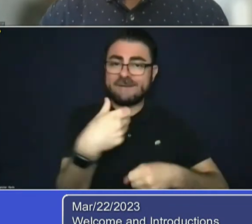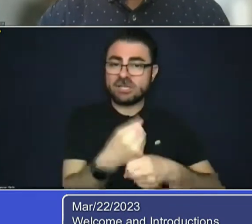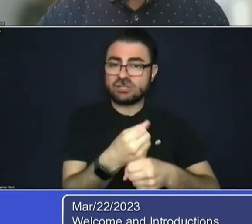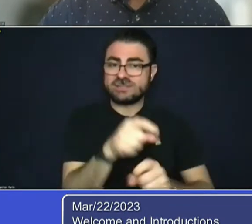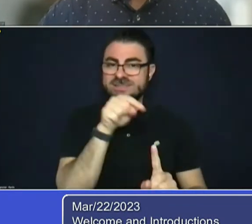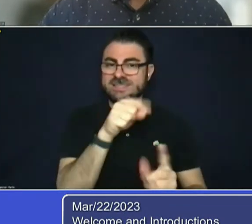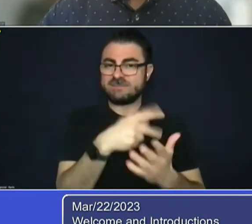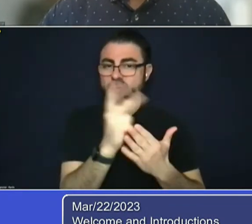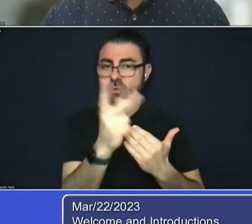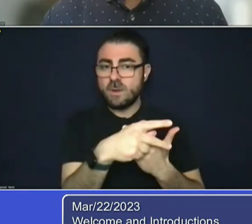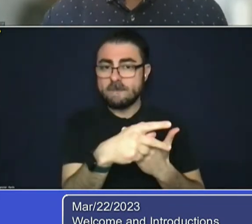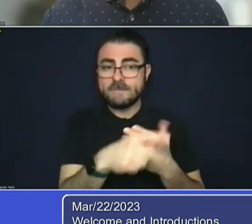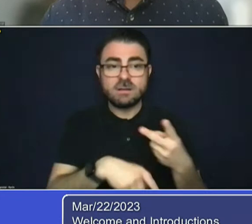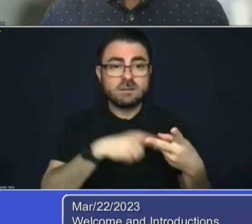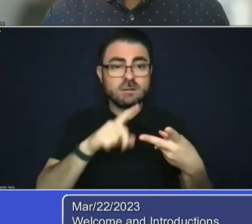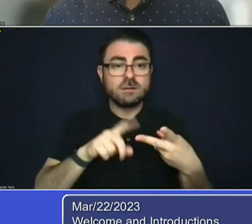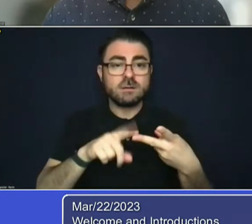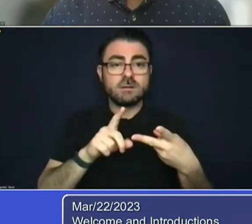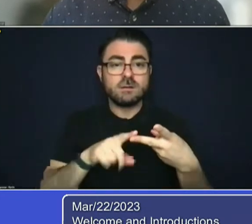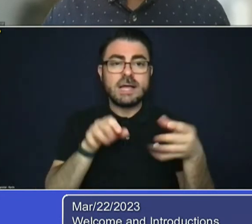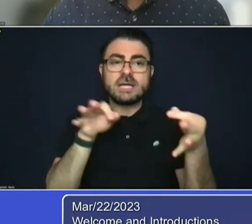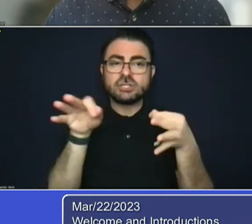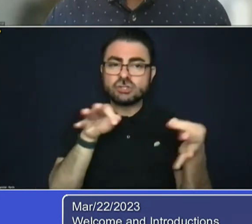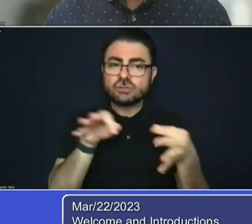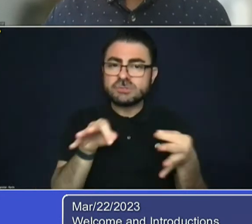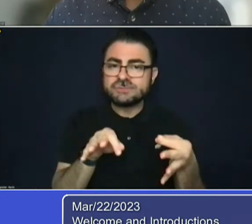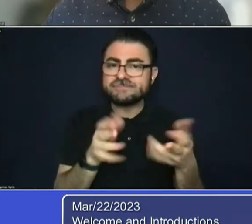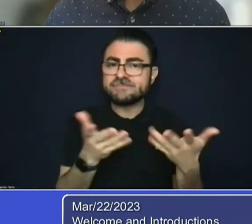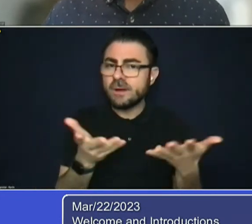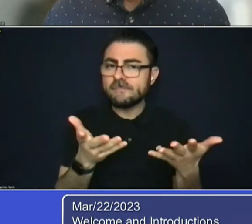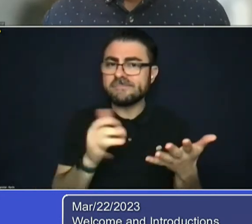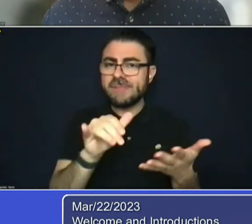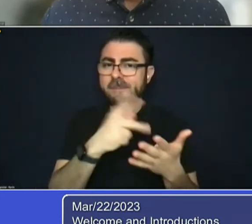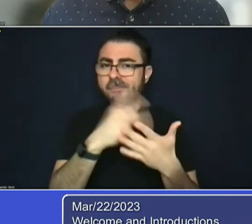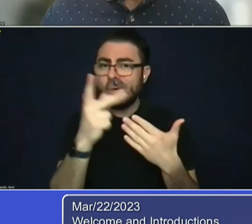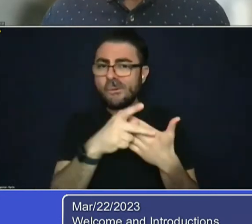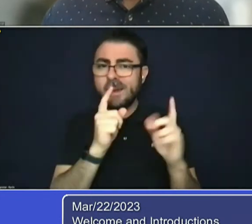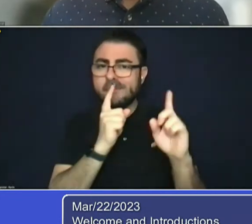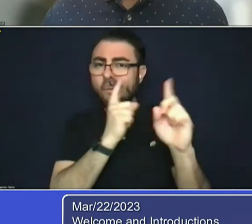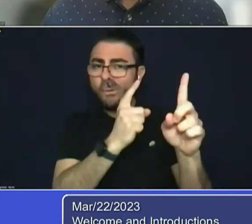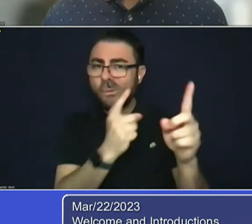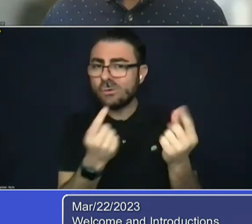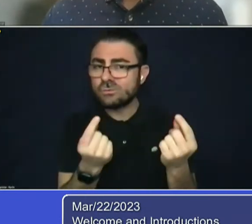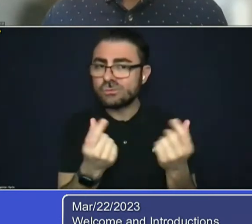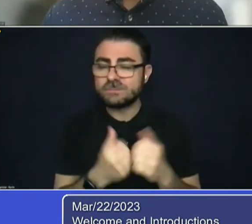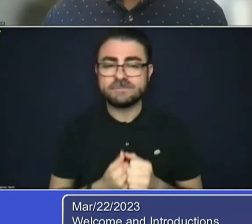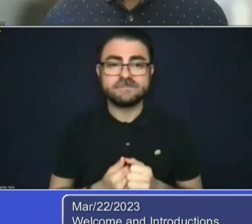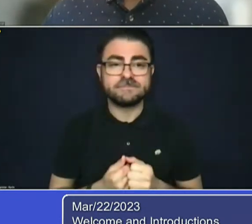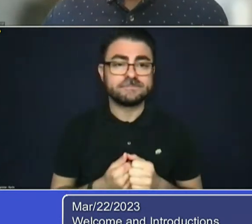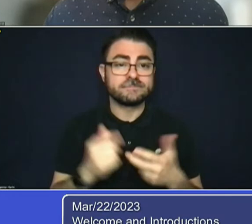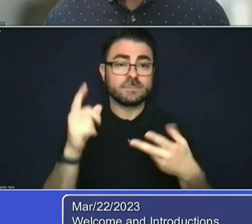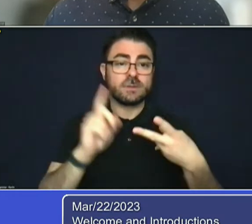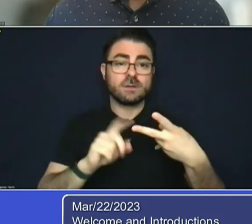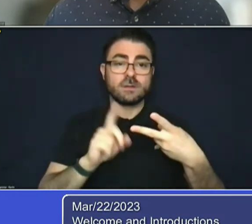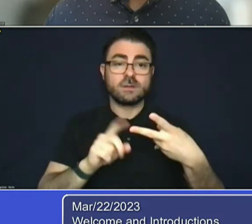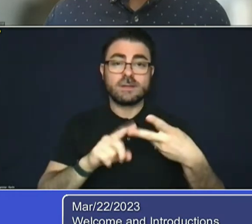ALLOCATION. HOW MUCH FUNDING IS SET ASIDE FOR FIVE YEARS OF THAT PROGRAM, TWO, YOU'RE GOING TO GET A DESCRIPTION OF WHAT'S THE